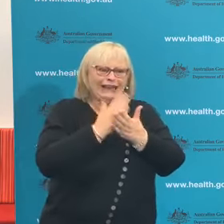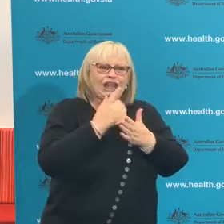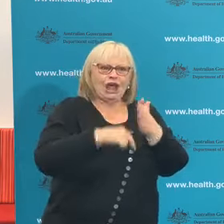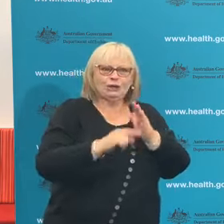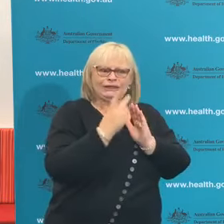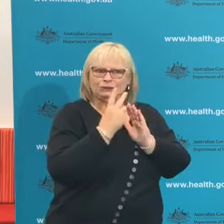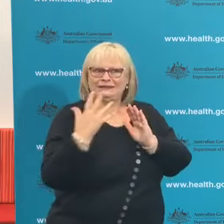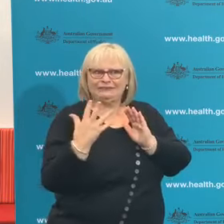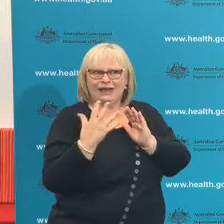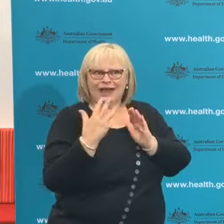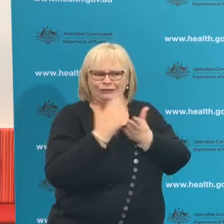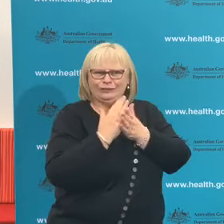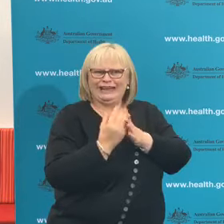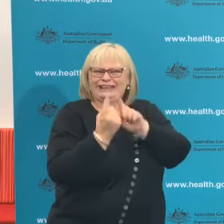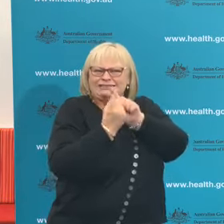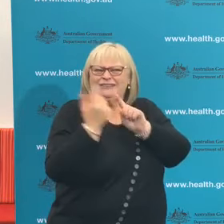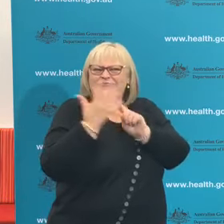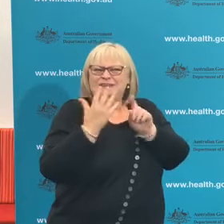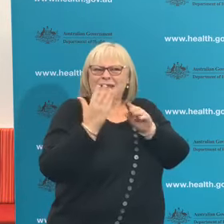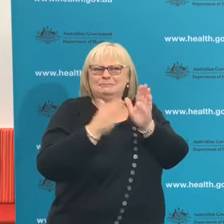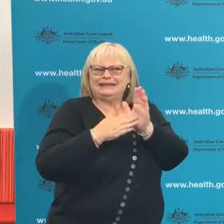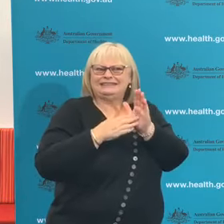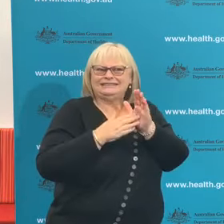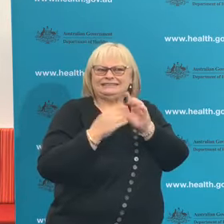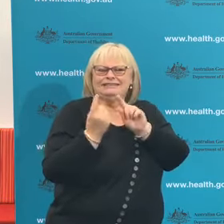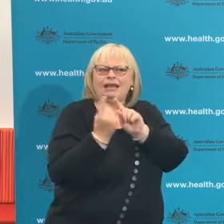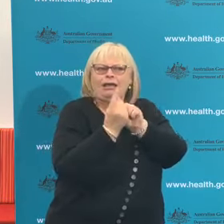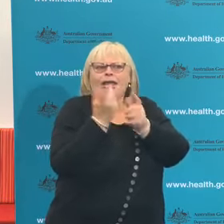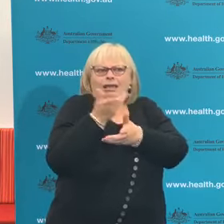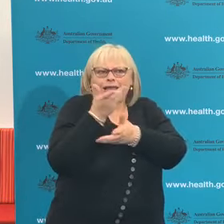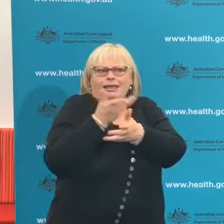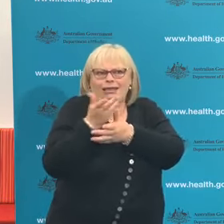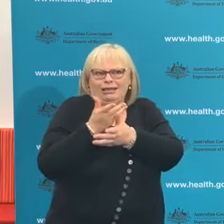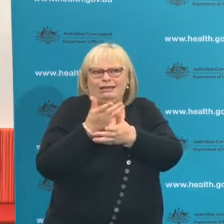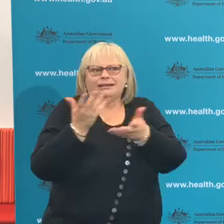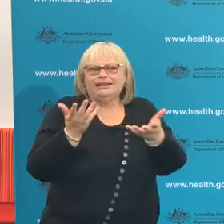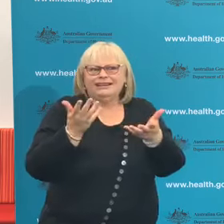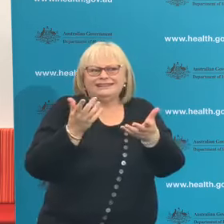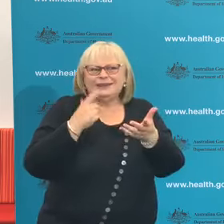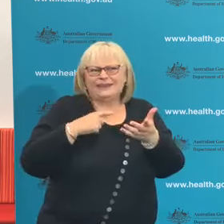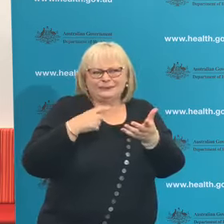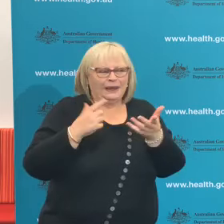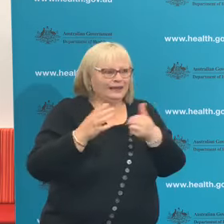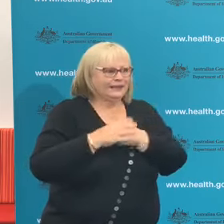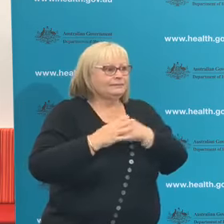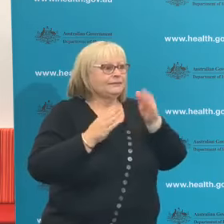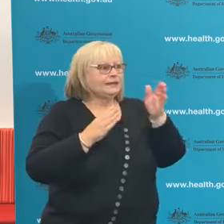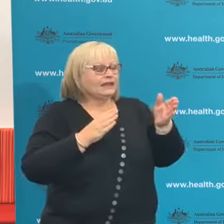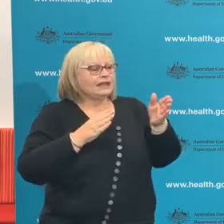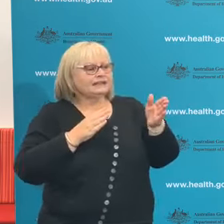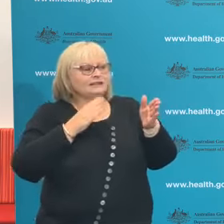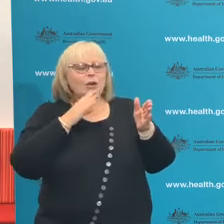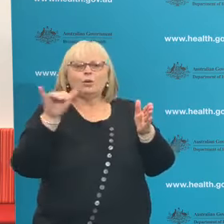decisions are made on the best available epidemiological advice at the time. Do we know what states are leading the uptake of the app?